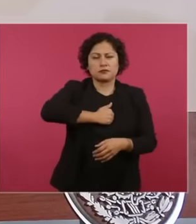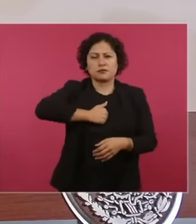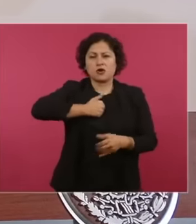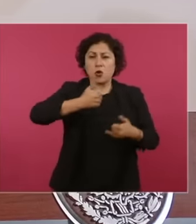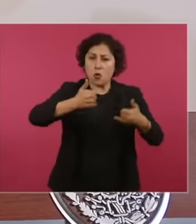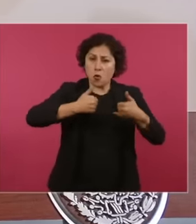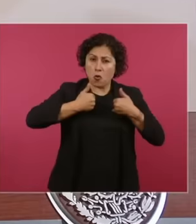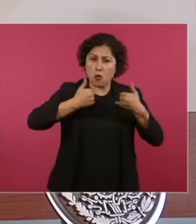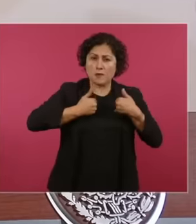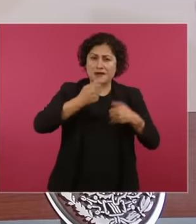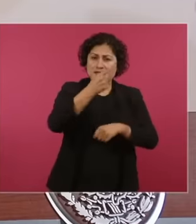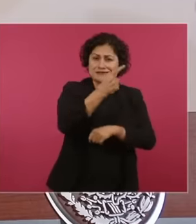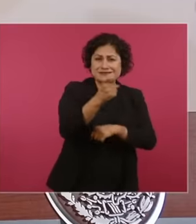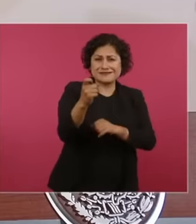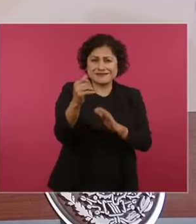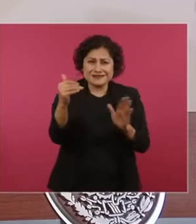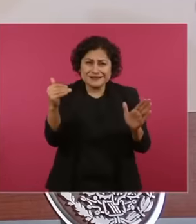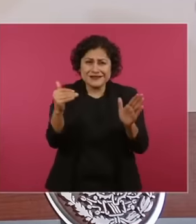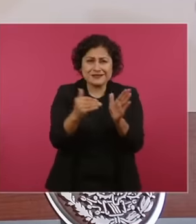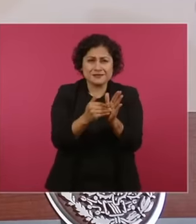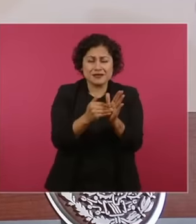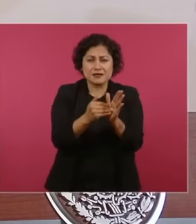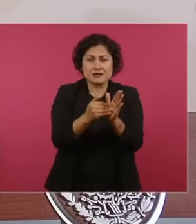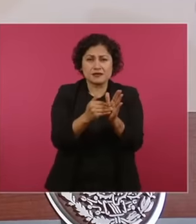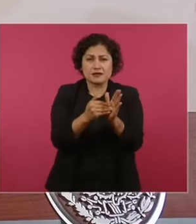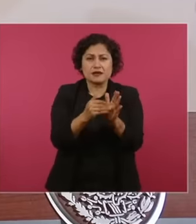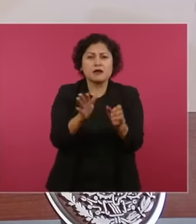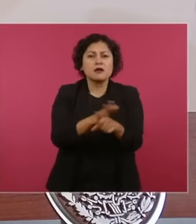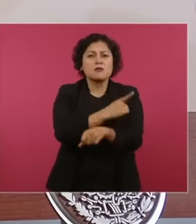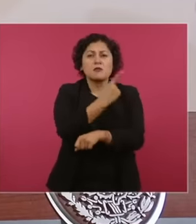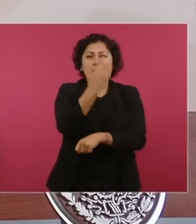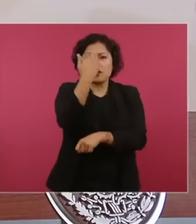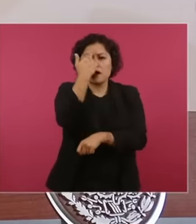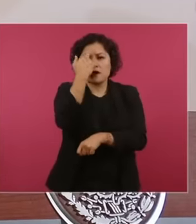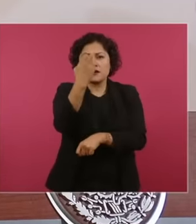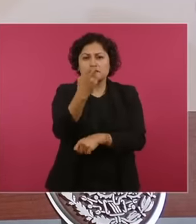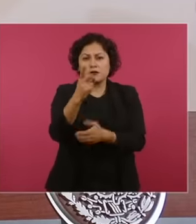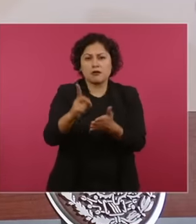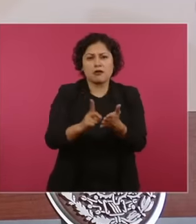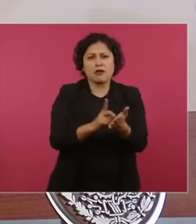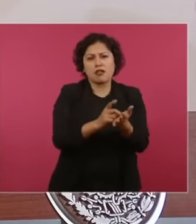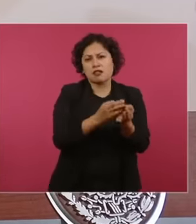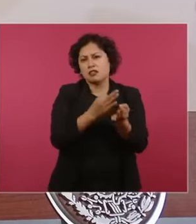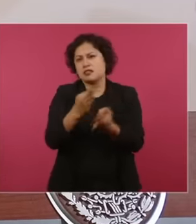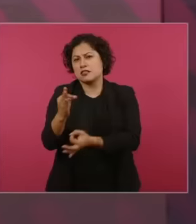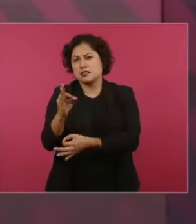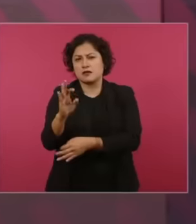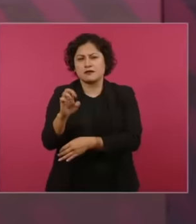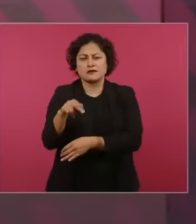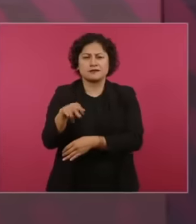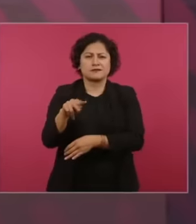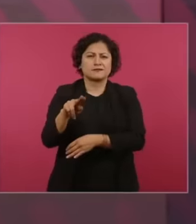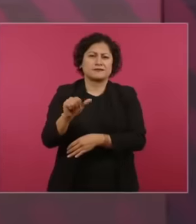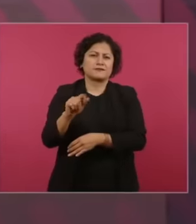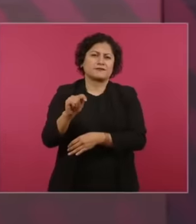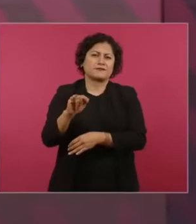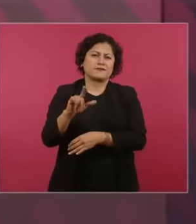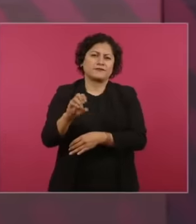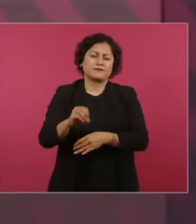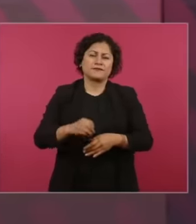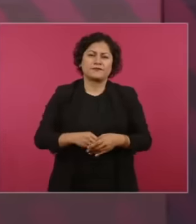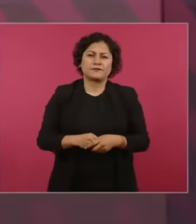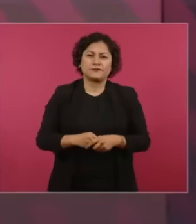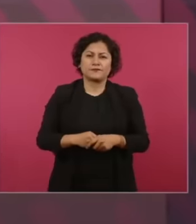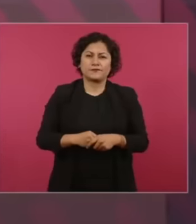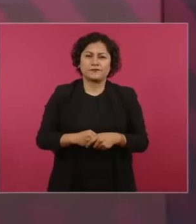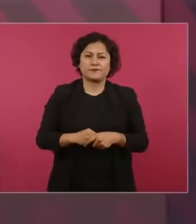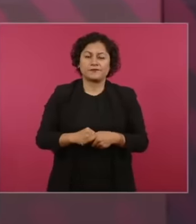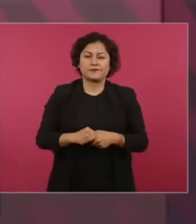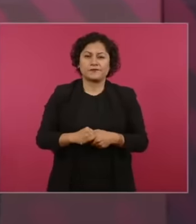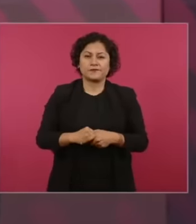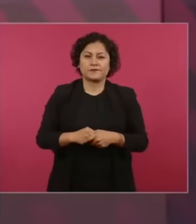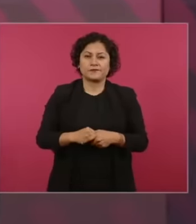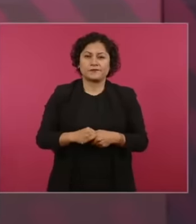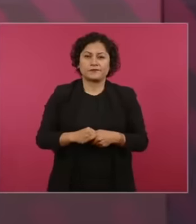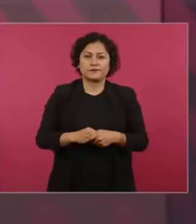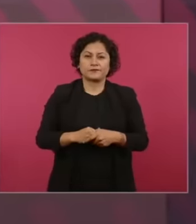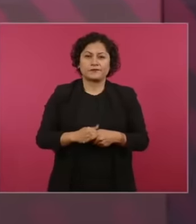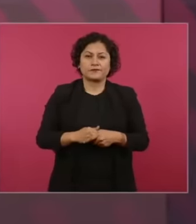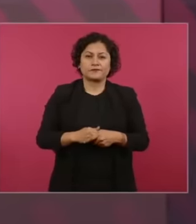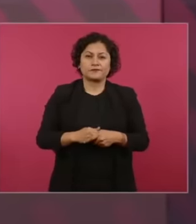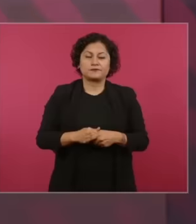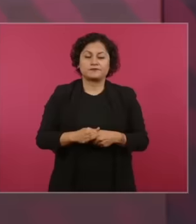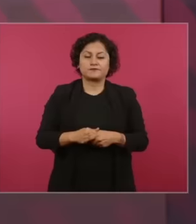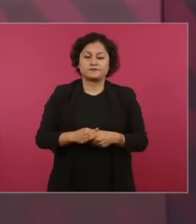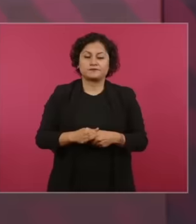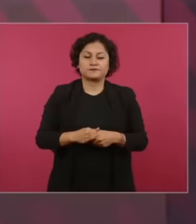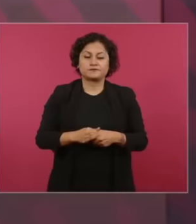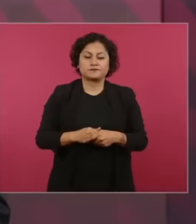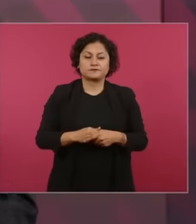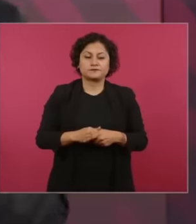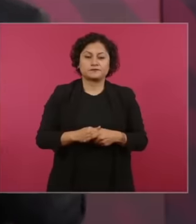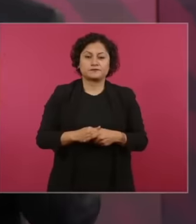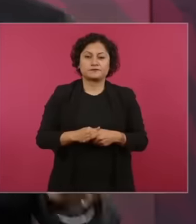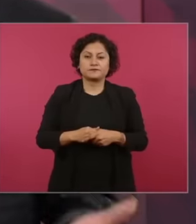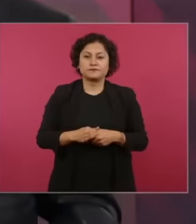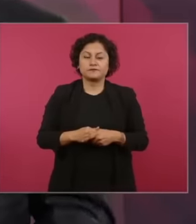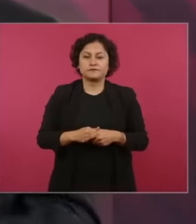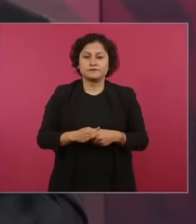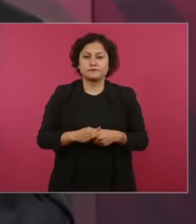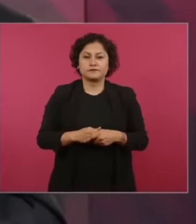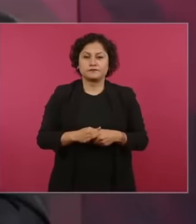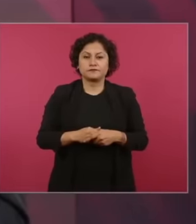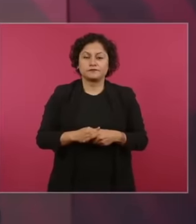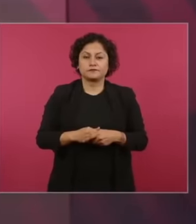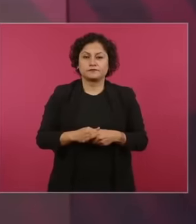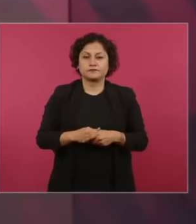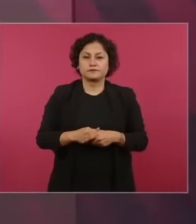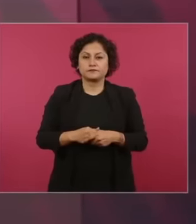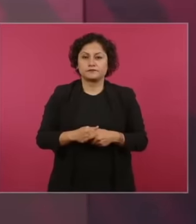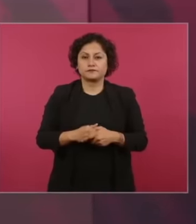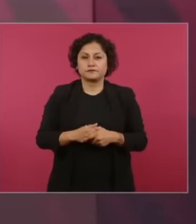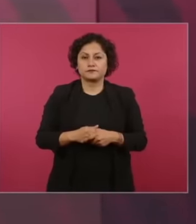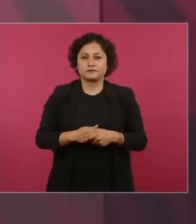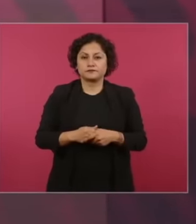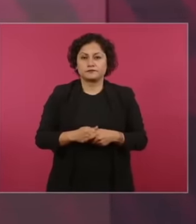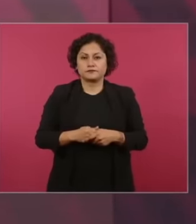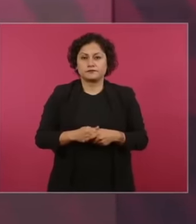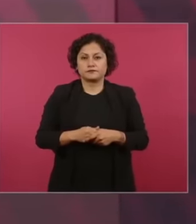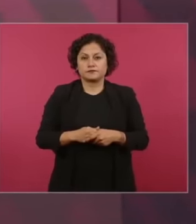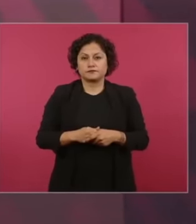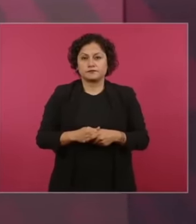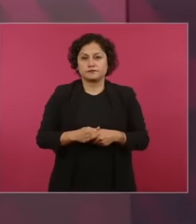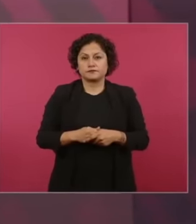fentanyl. But that's how they are and